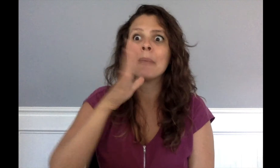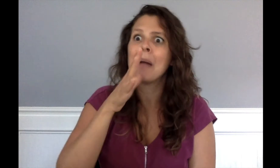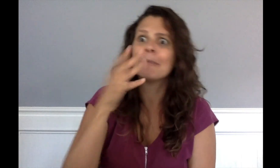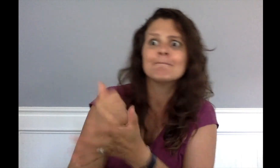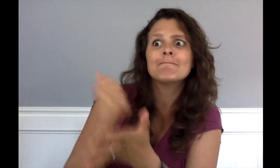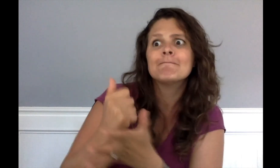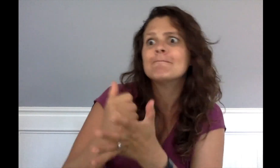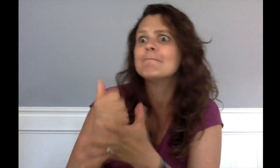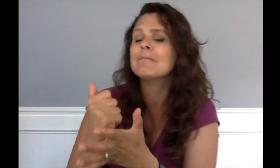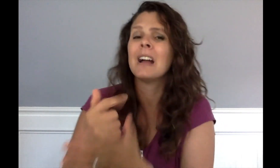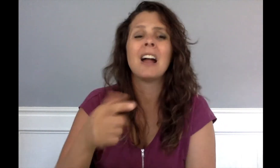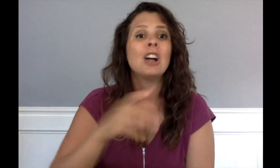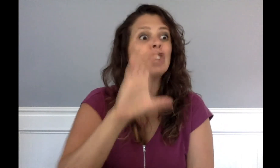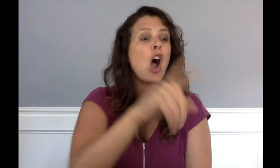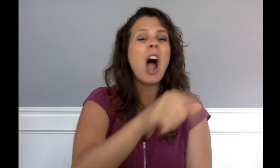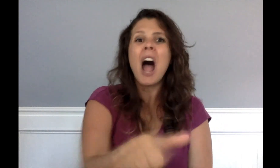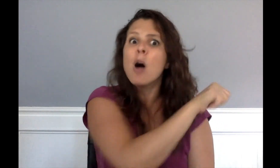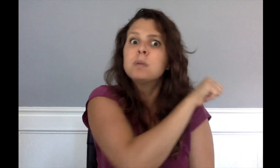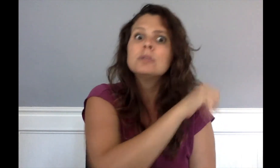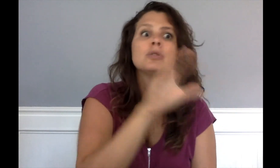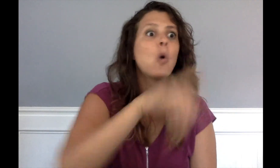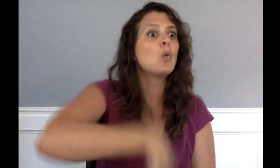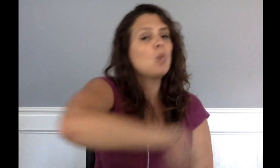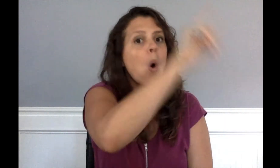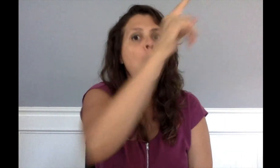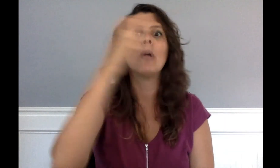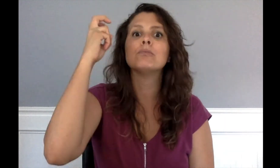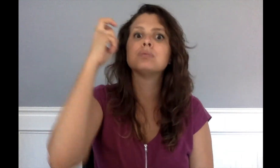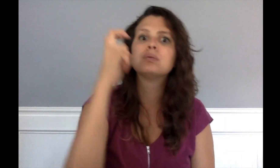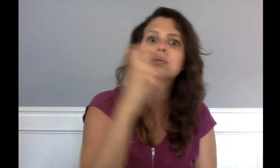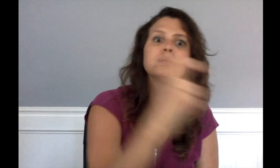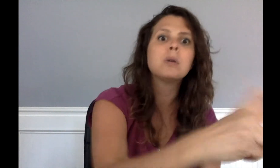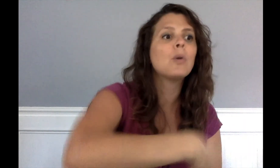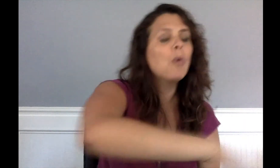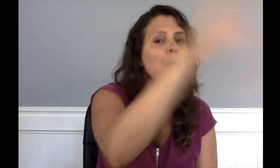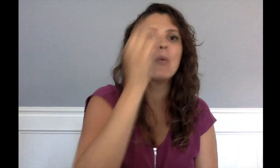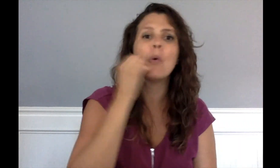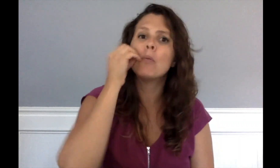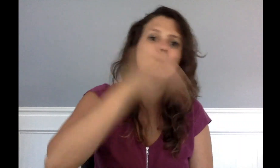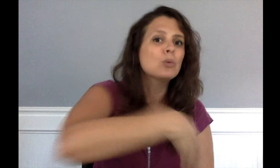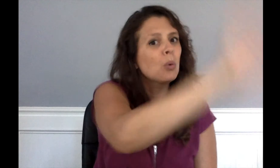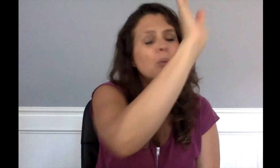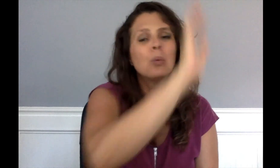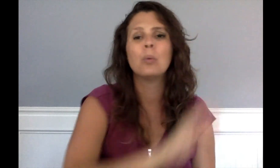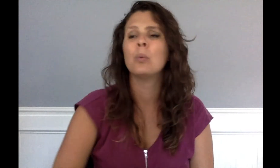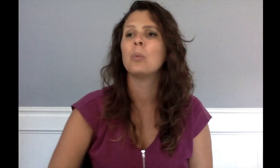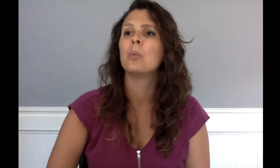and you need to catch the next gondola out of here."